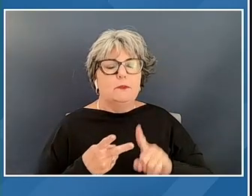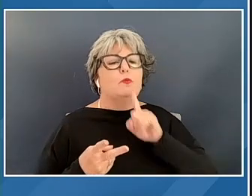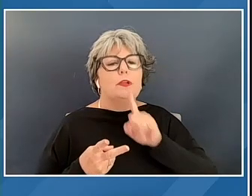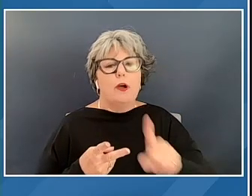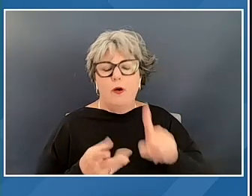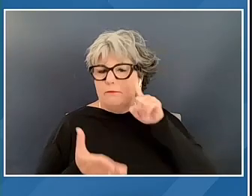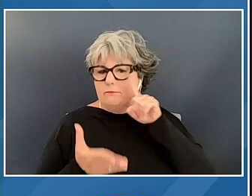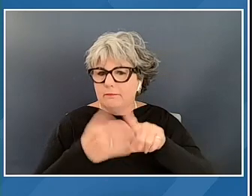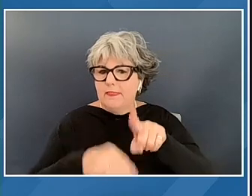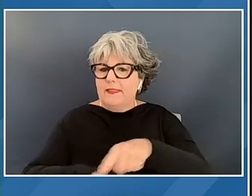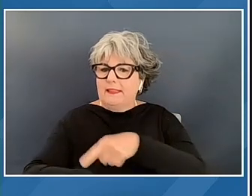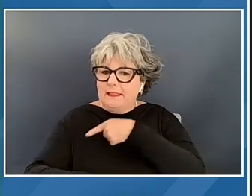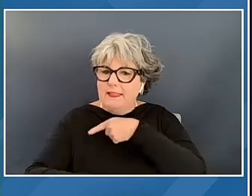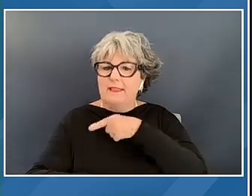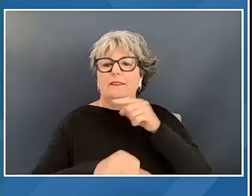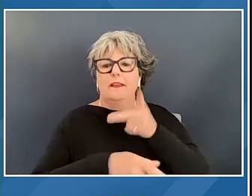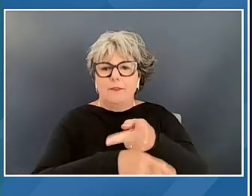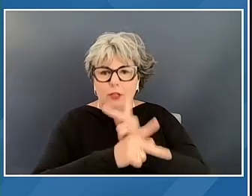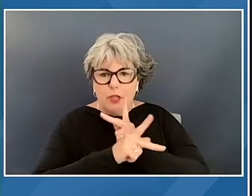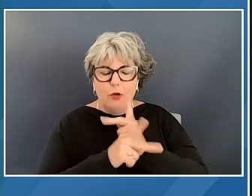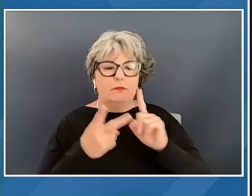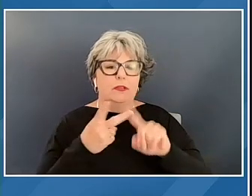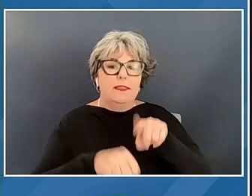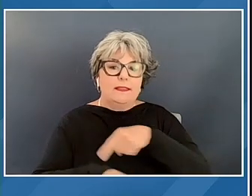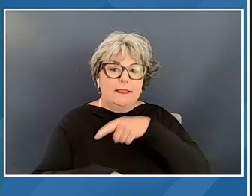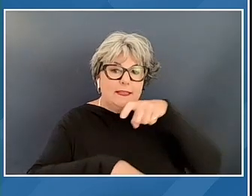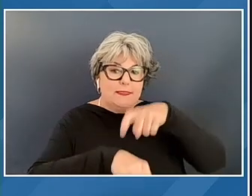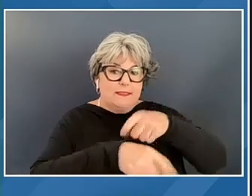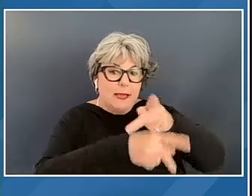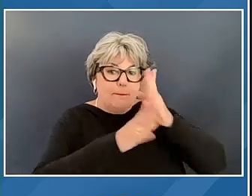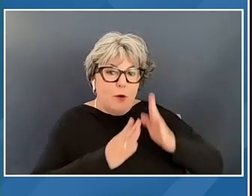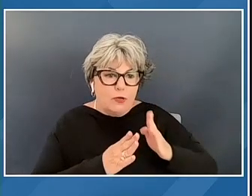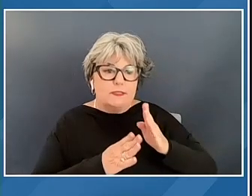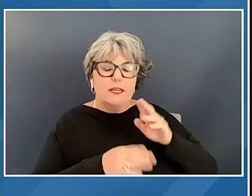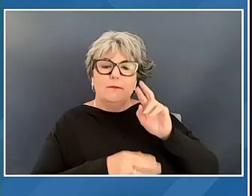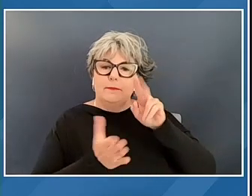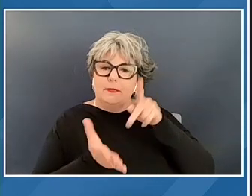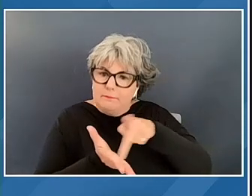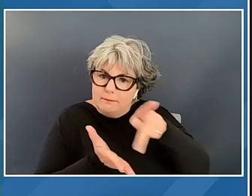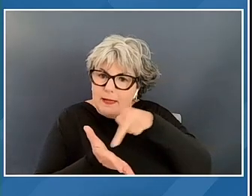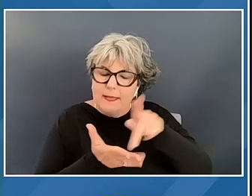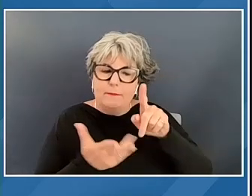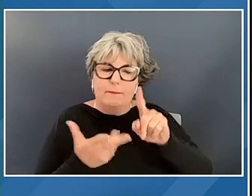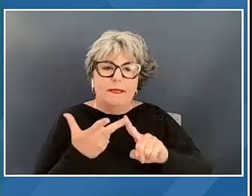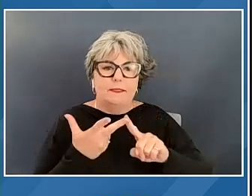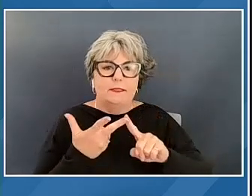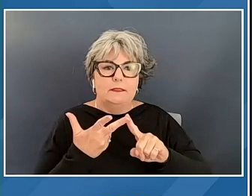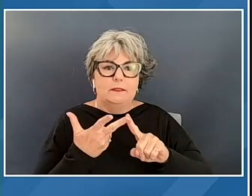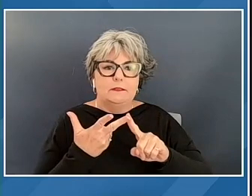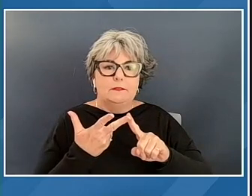We are looking at the length of time borrowers have been in repayment and unsuccessfully making headway.